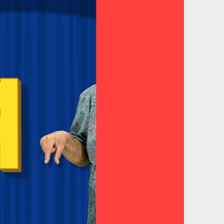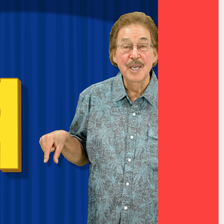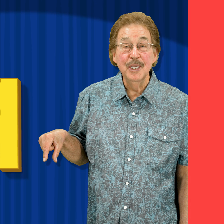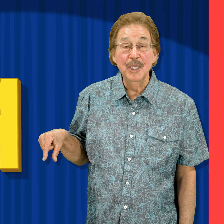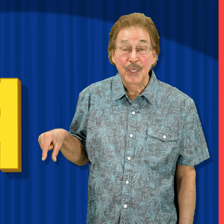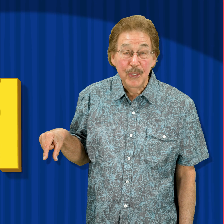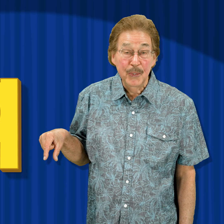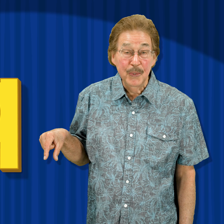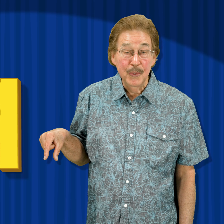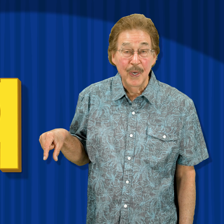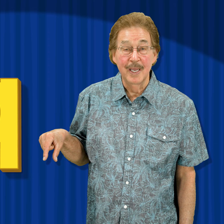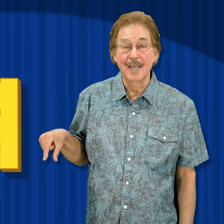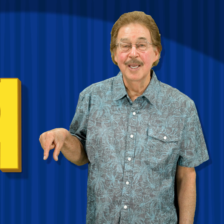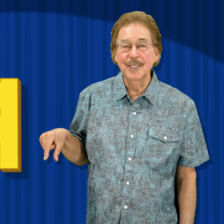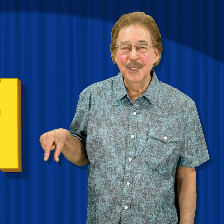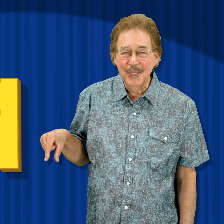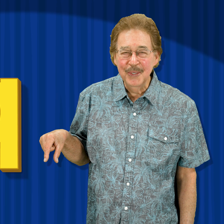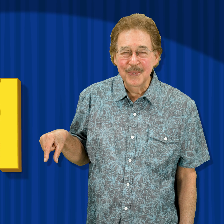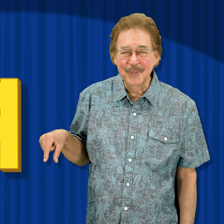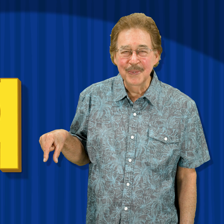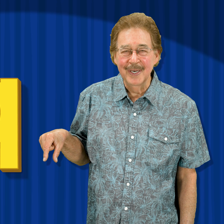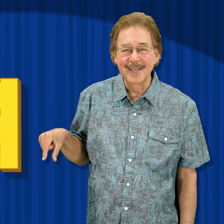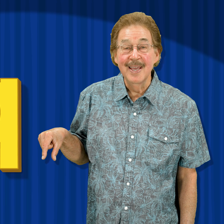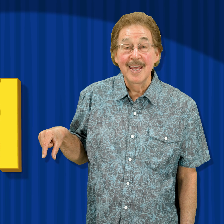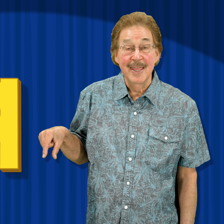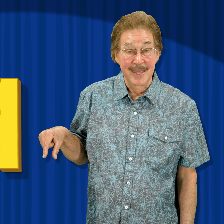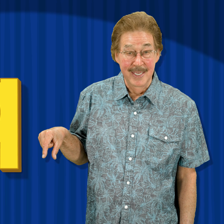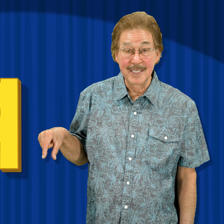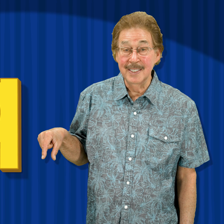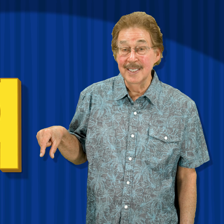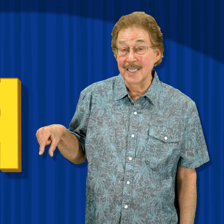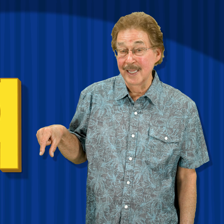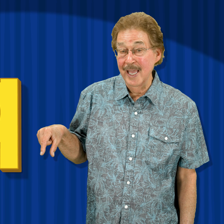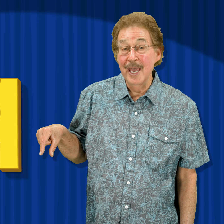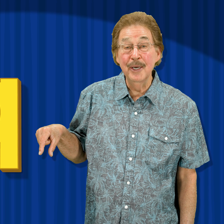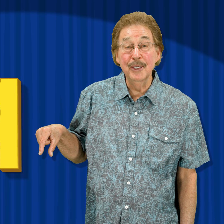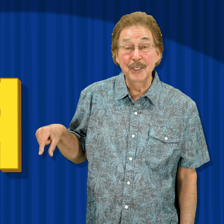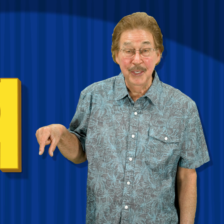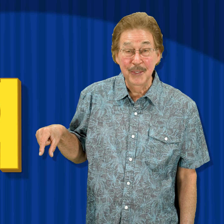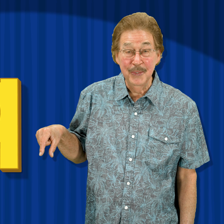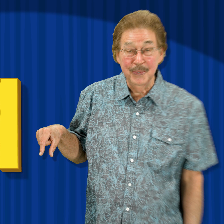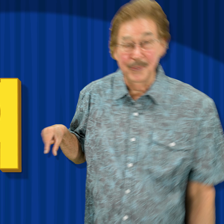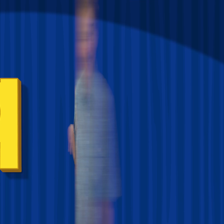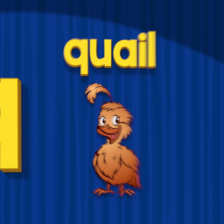Q, q, this is the letter q